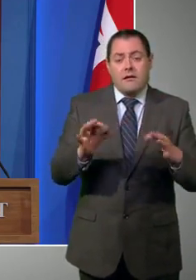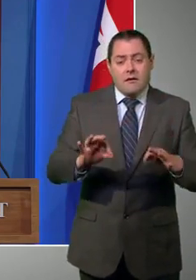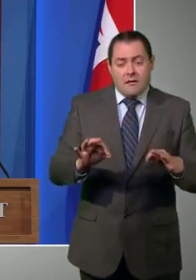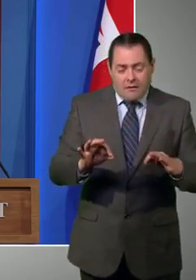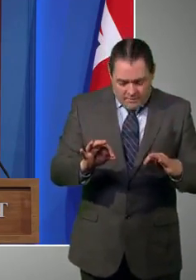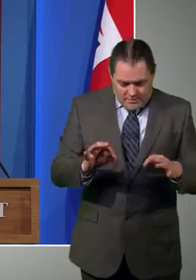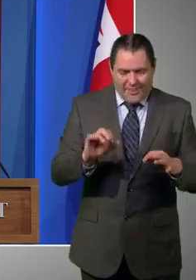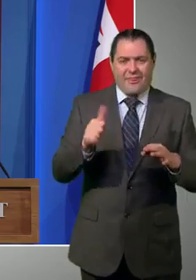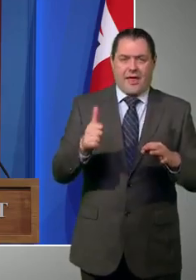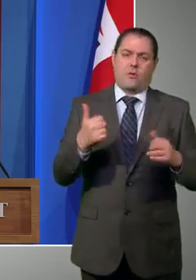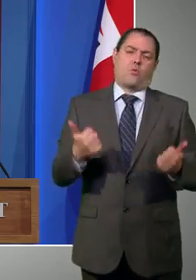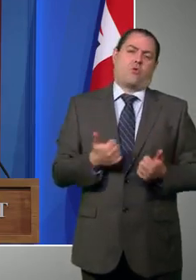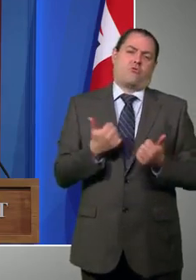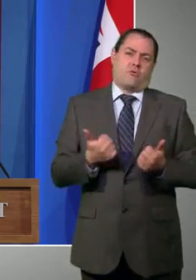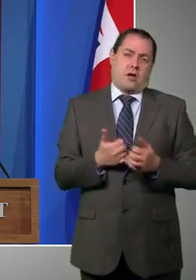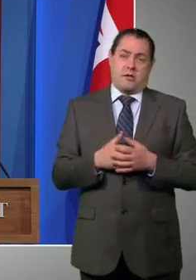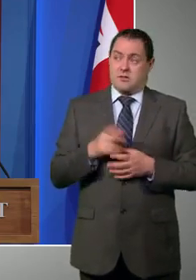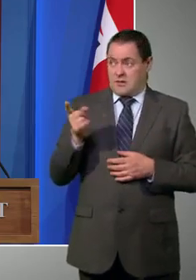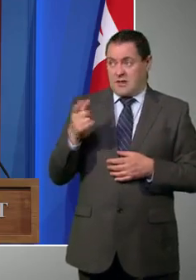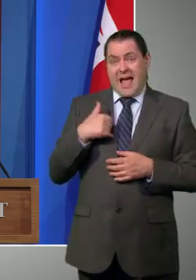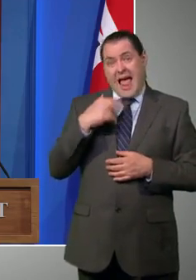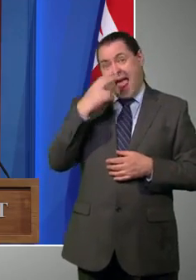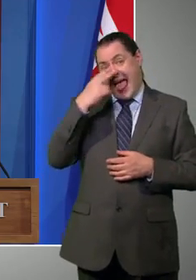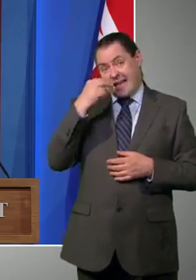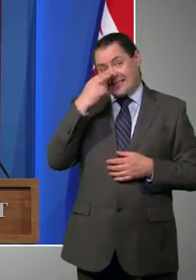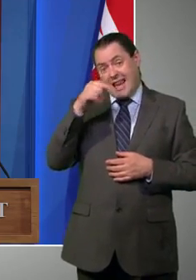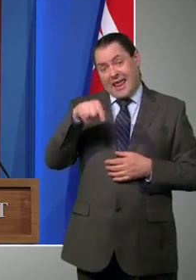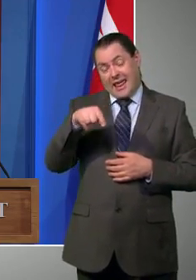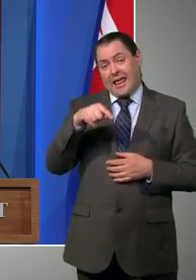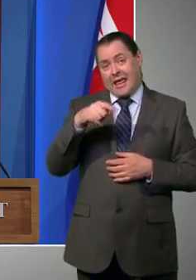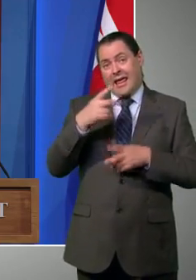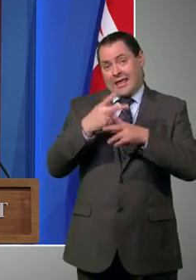settings have been a focus